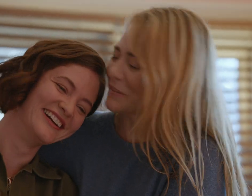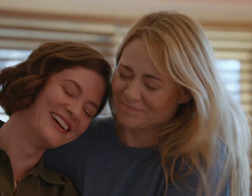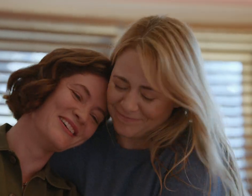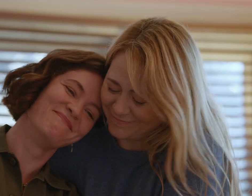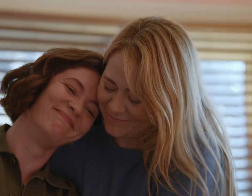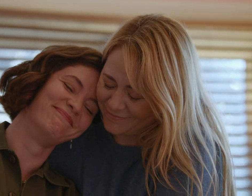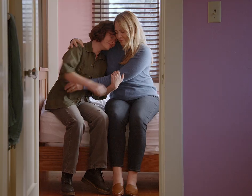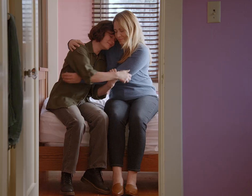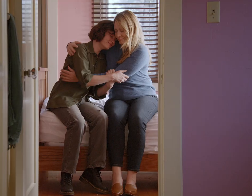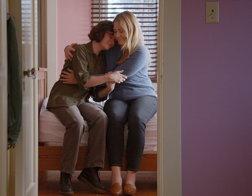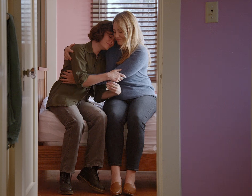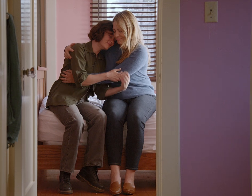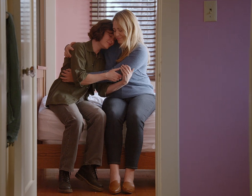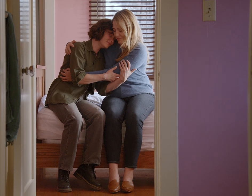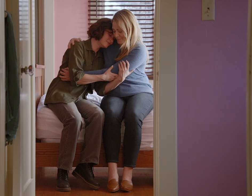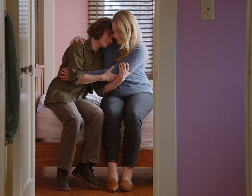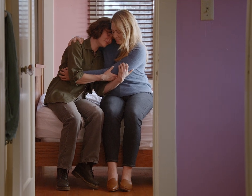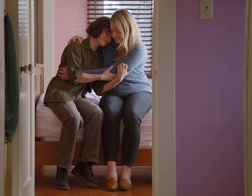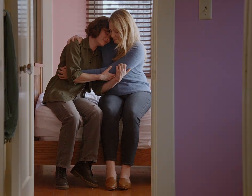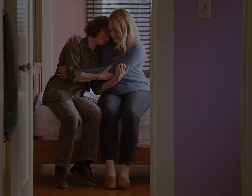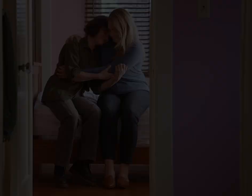to get by